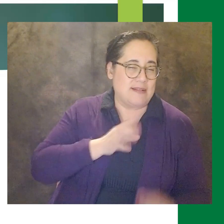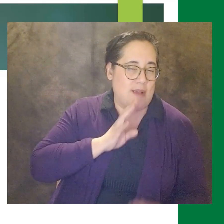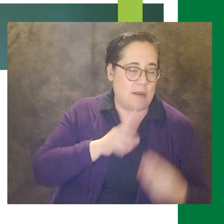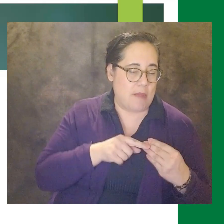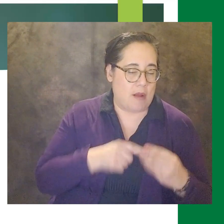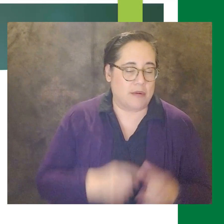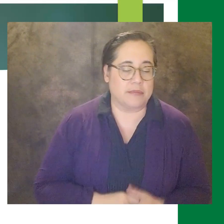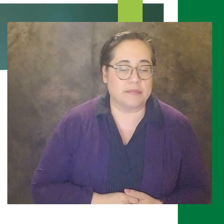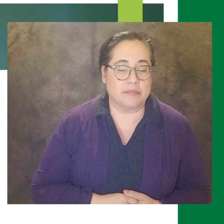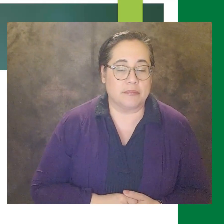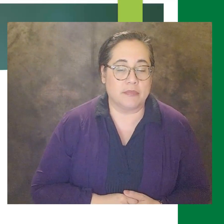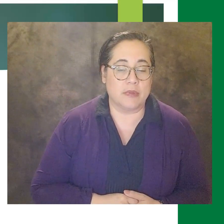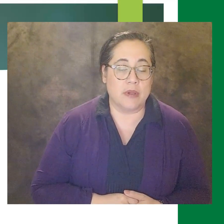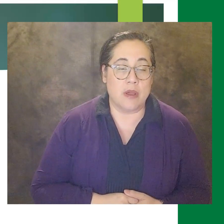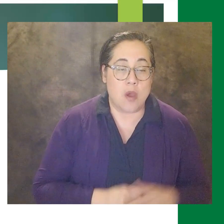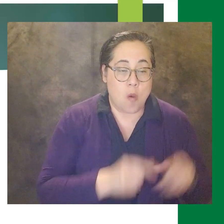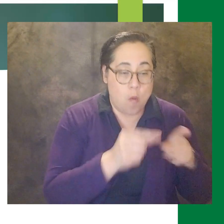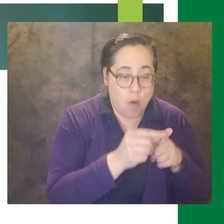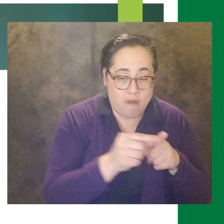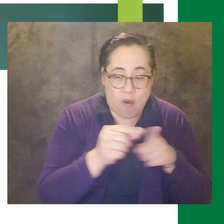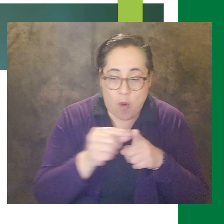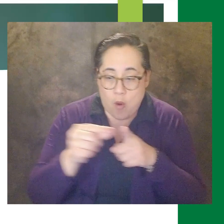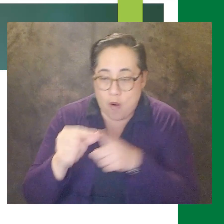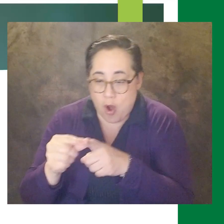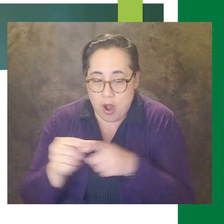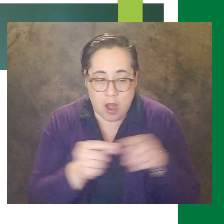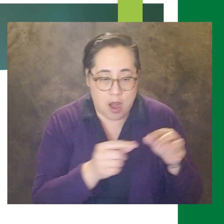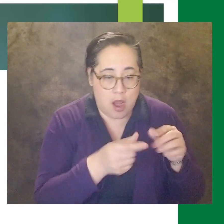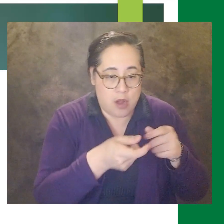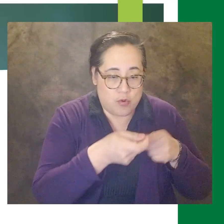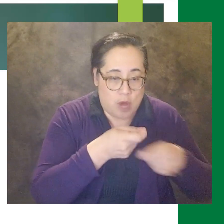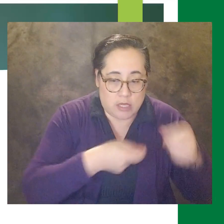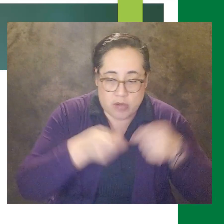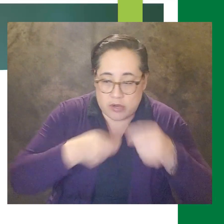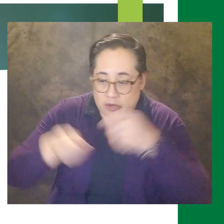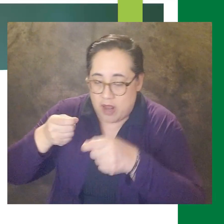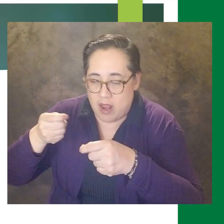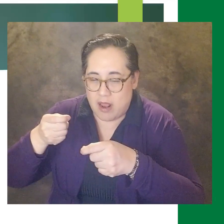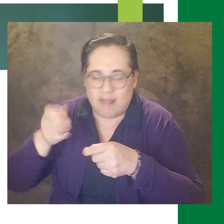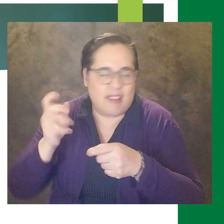A word for word transaction fails. This is the problem with word for word translation.